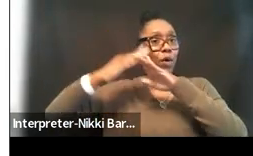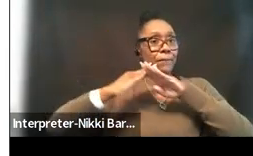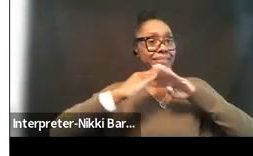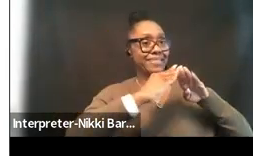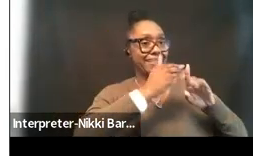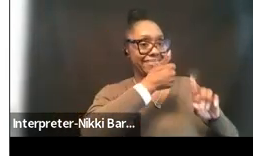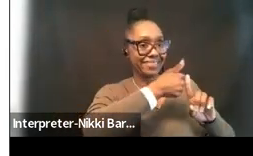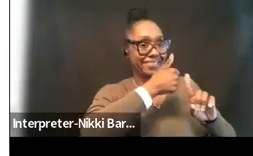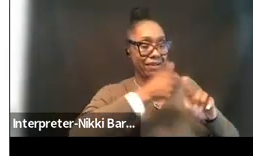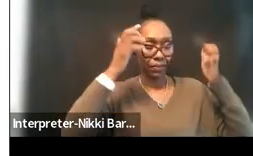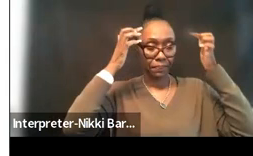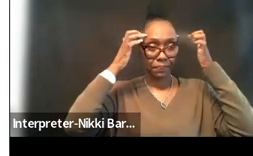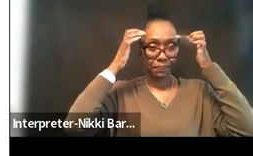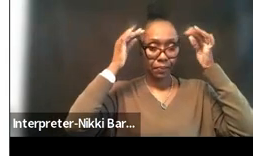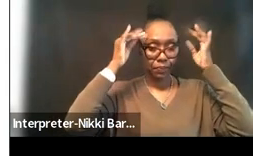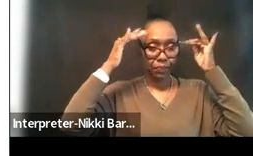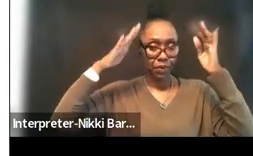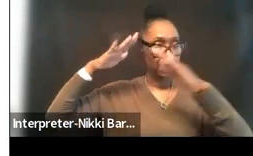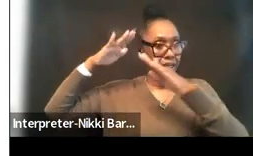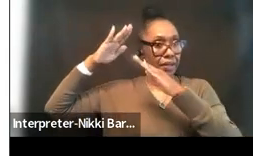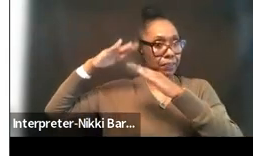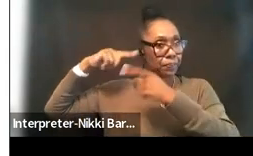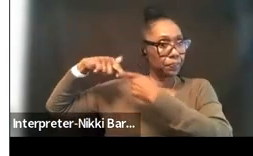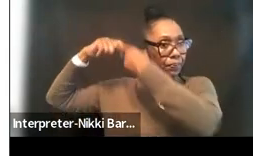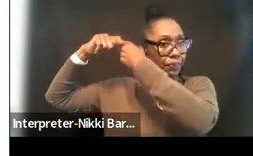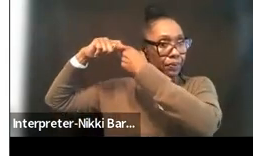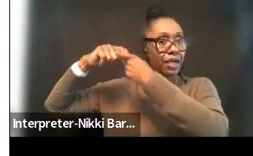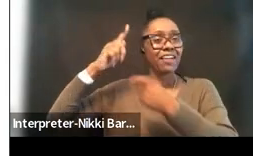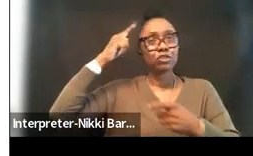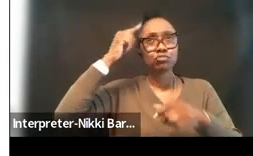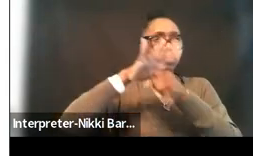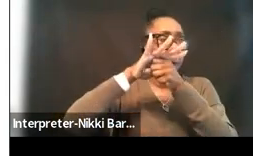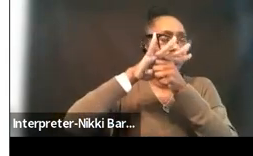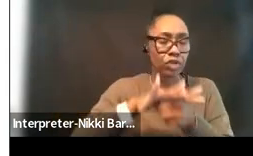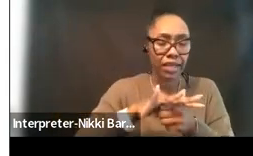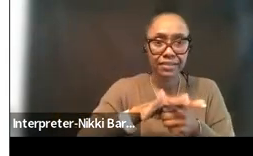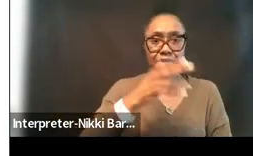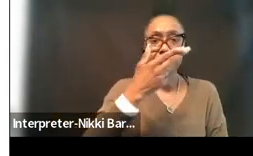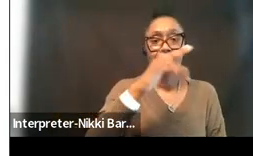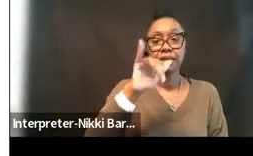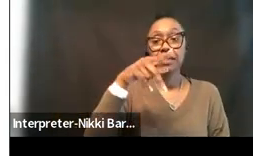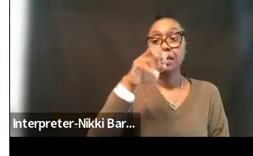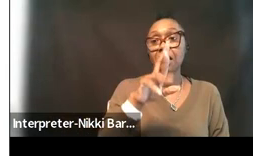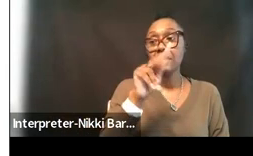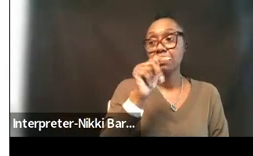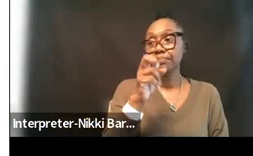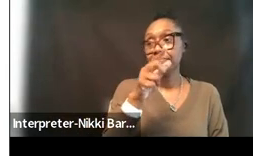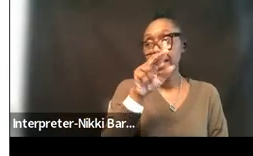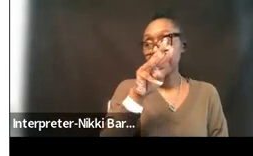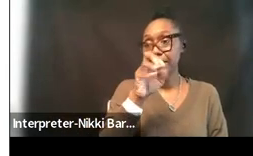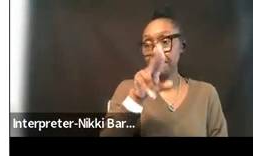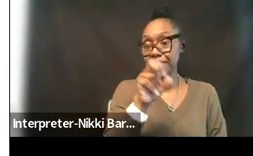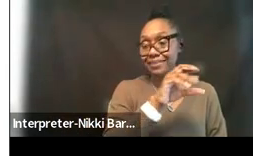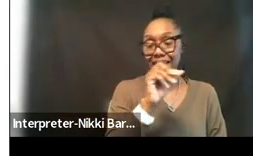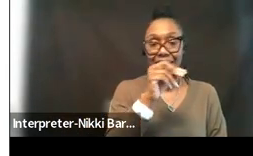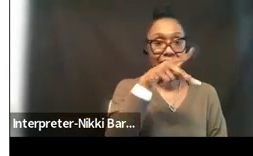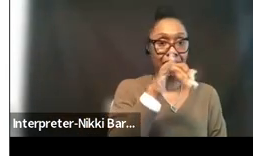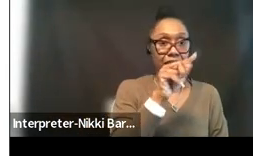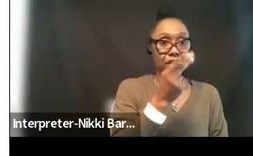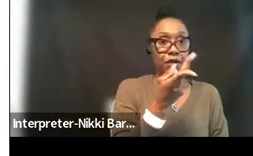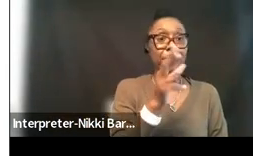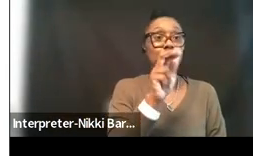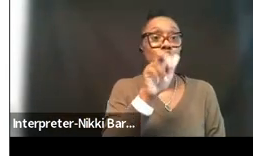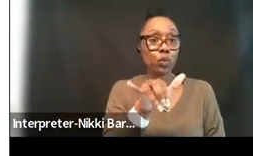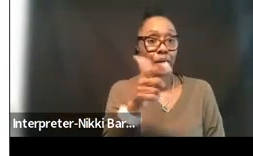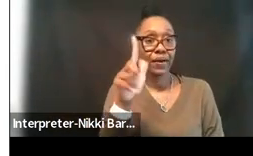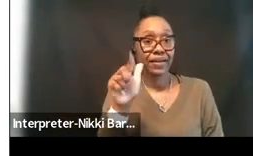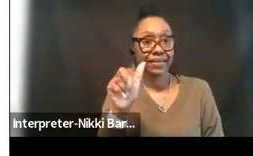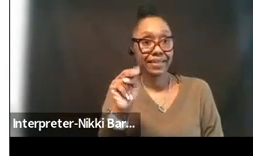Yeah, the brain is feeling under constant stress. Your hypothalamus will activate your pituitary clan, which activates the adrenal cortex, which releases cortisol.